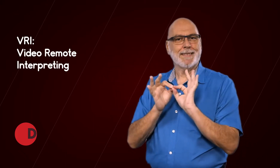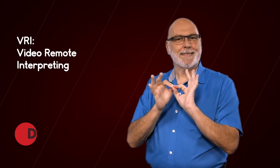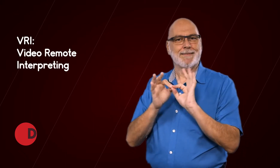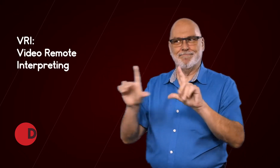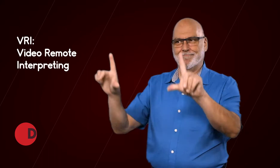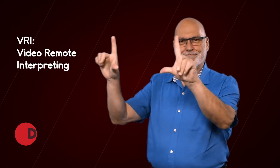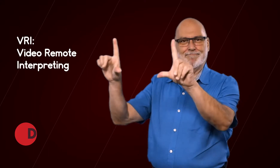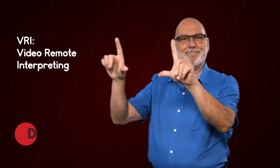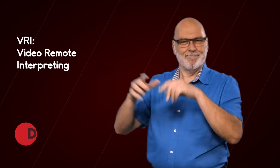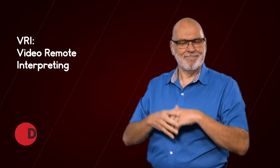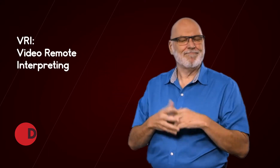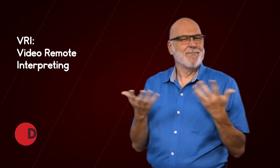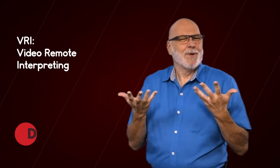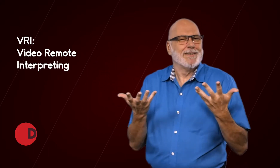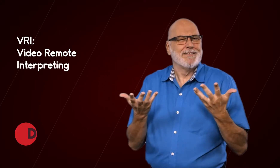What’s that?